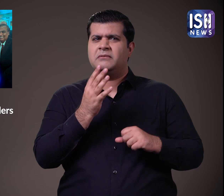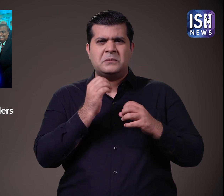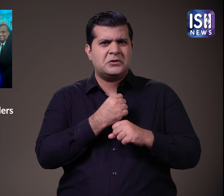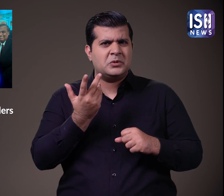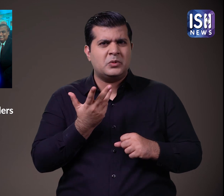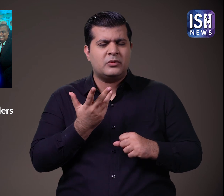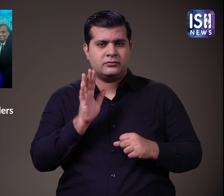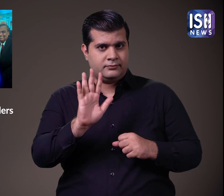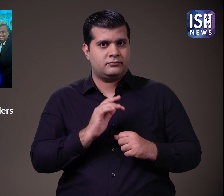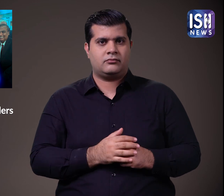But what did he miss?